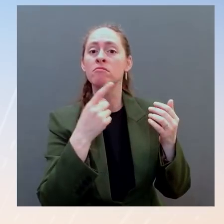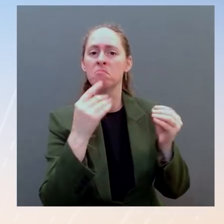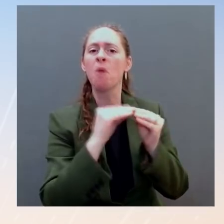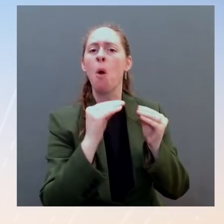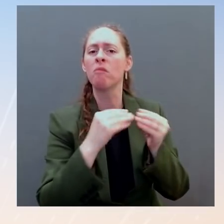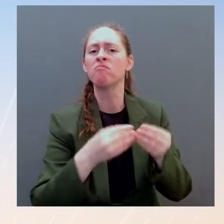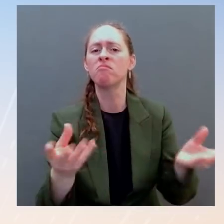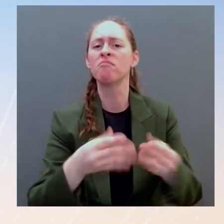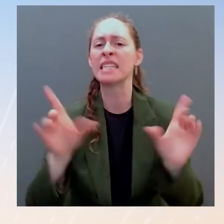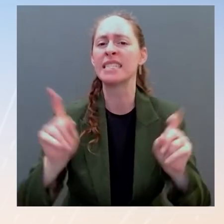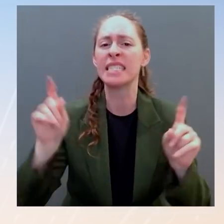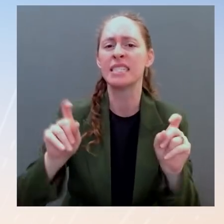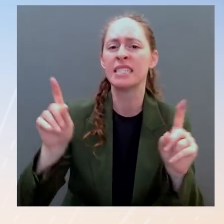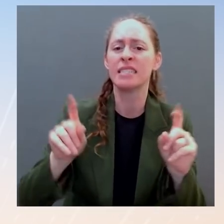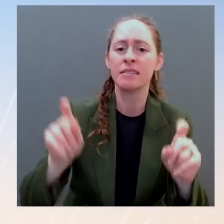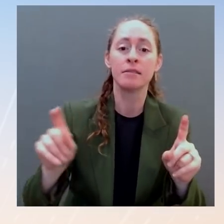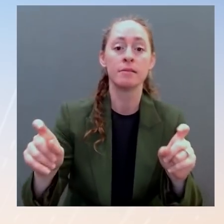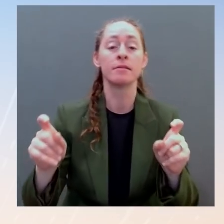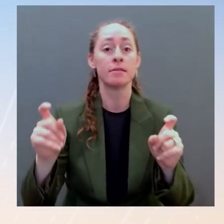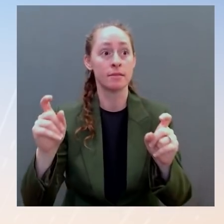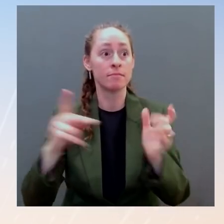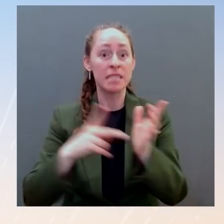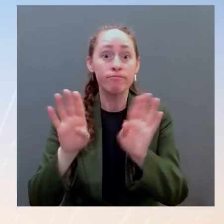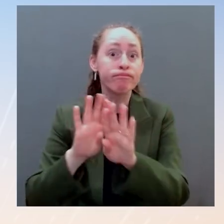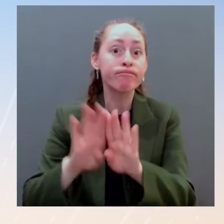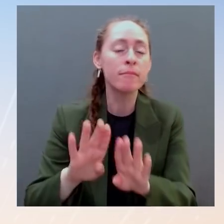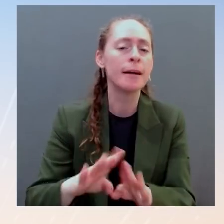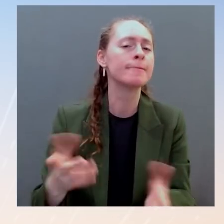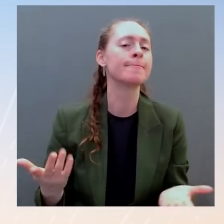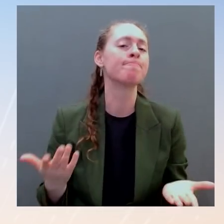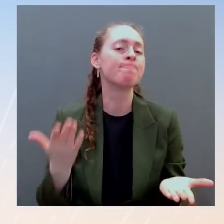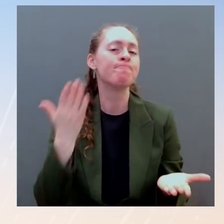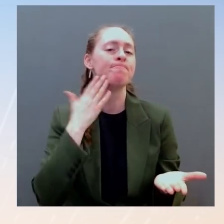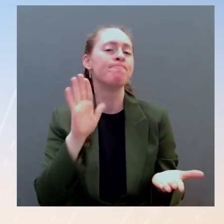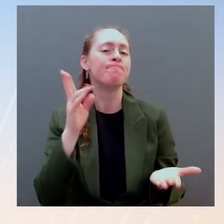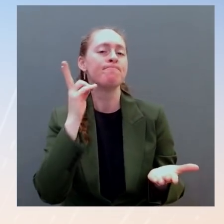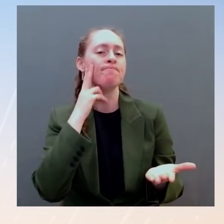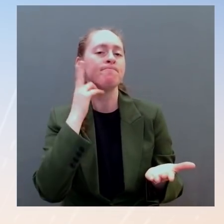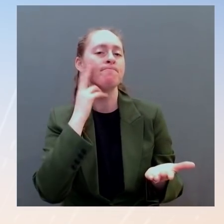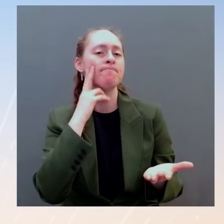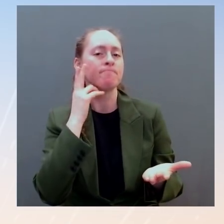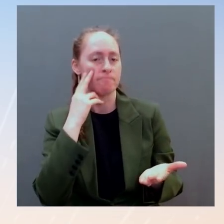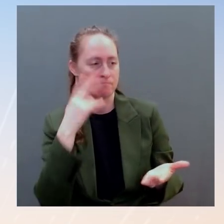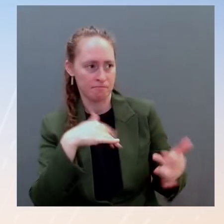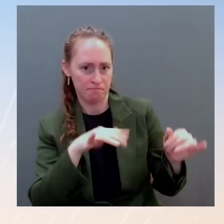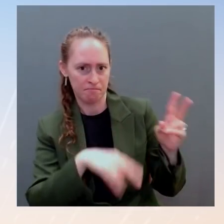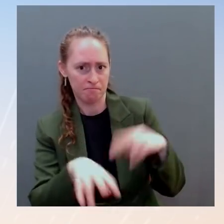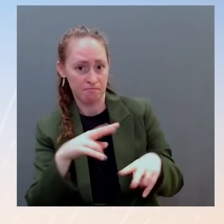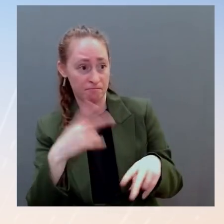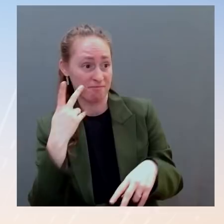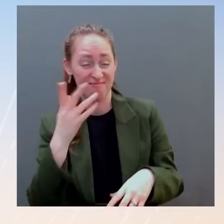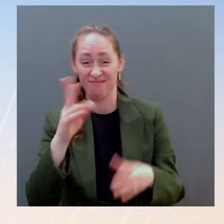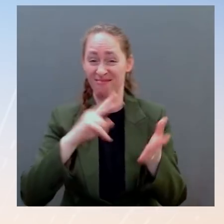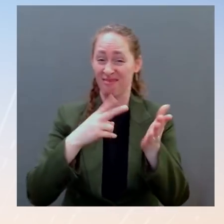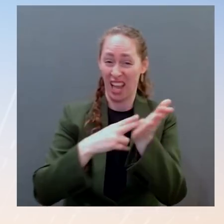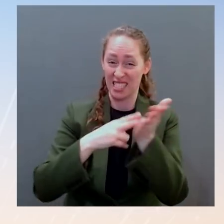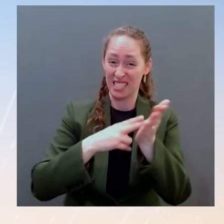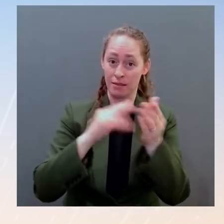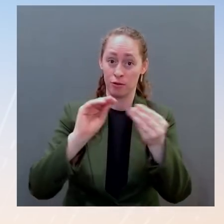And -- but we haven't seen a slowdown in ships coming to our ports in California. If there is an increase as lockdowns decrease